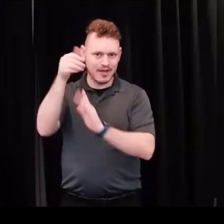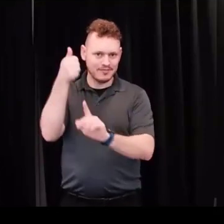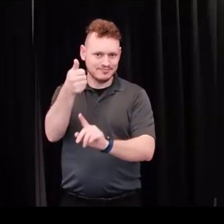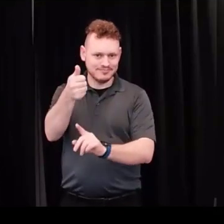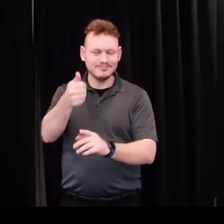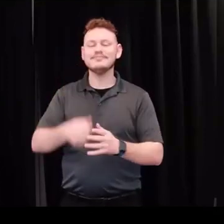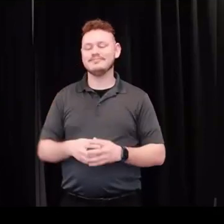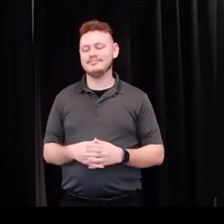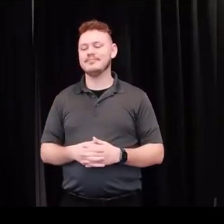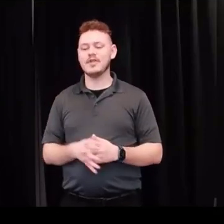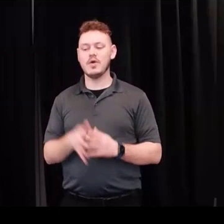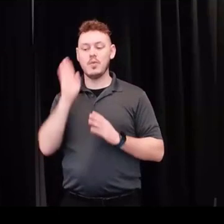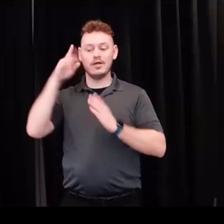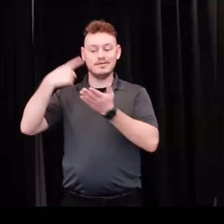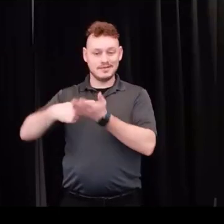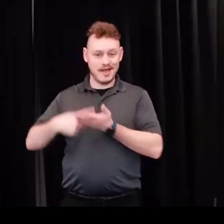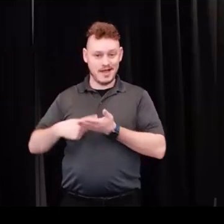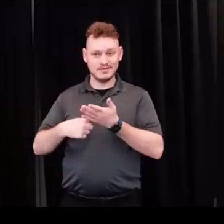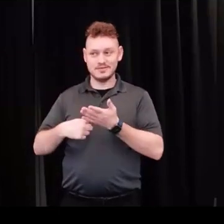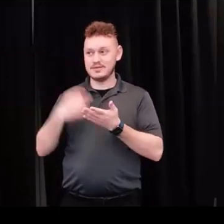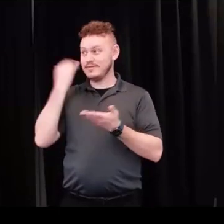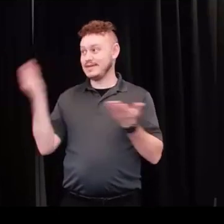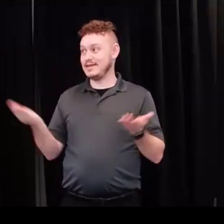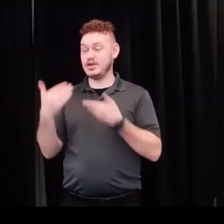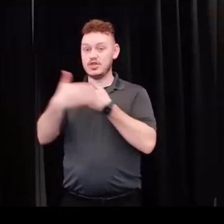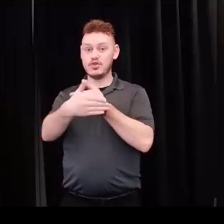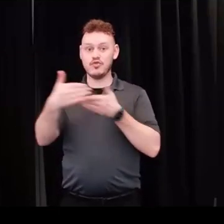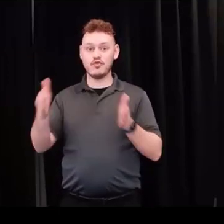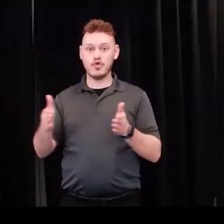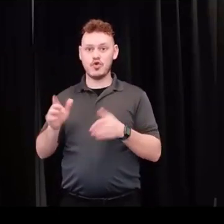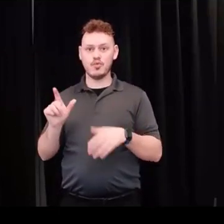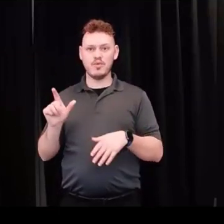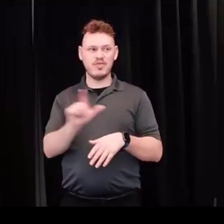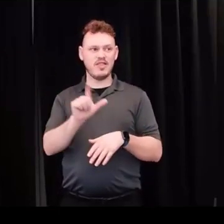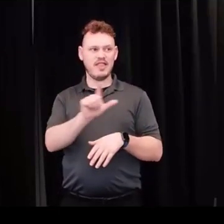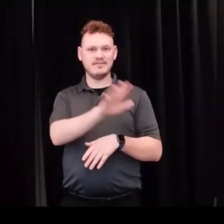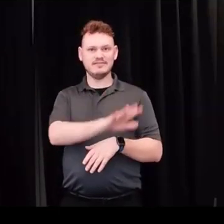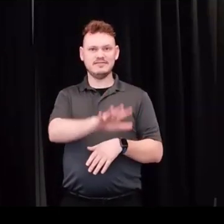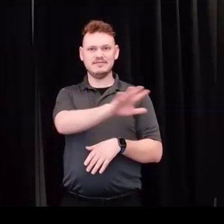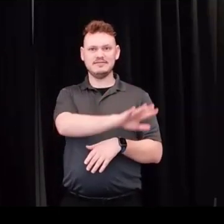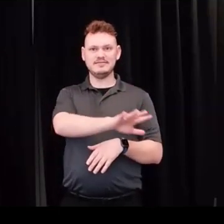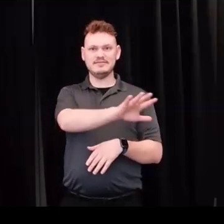a discussion,. So those of you in the room that are on the left, on my left-hand side,